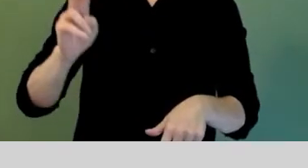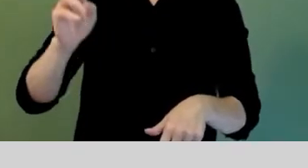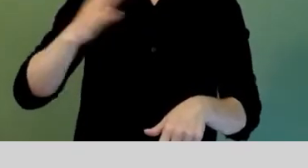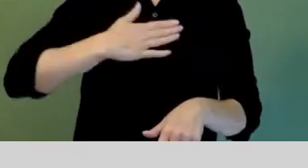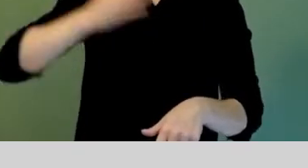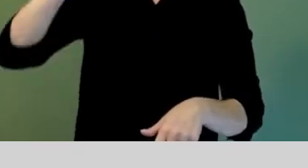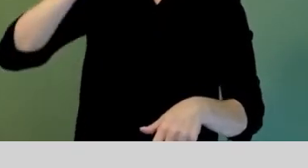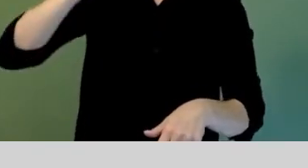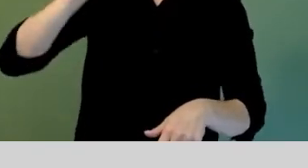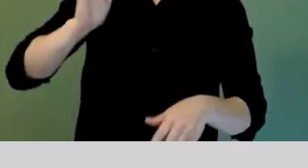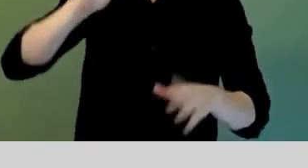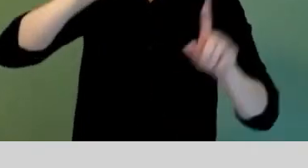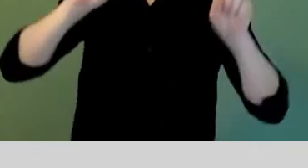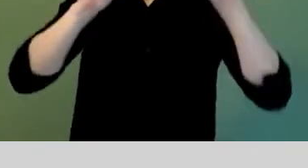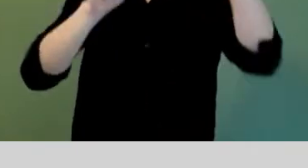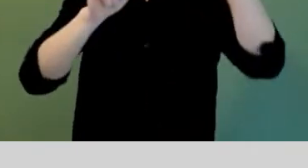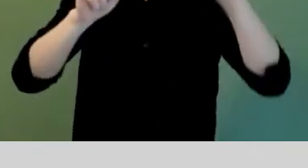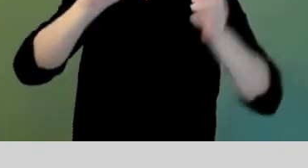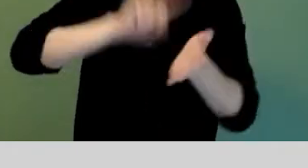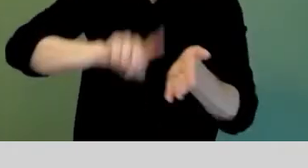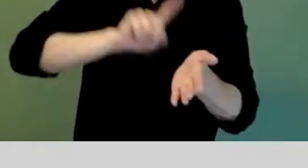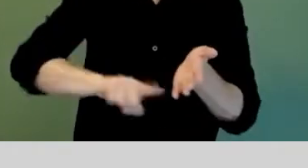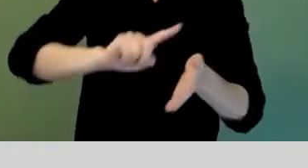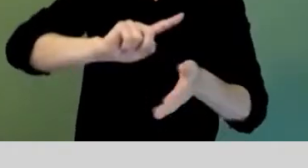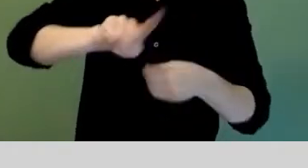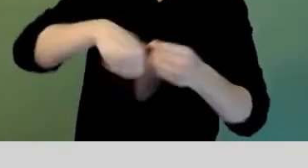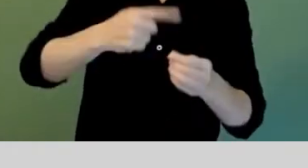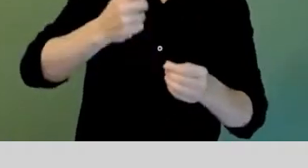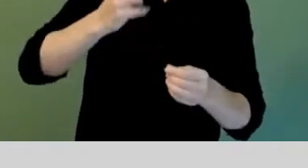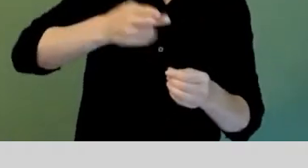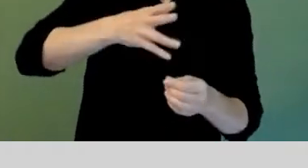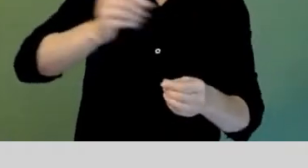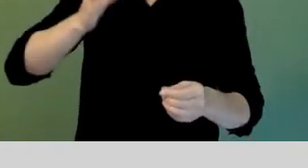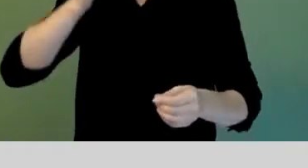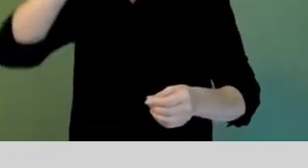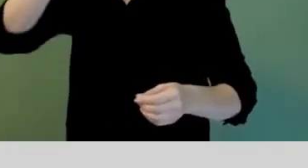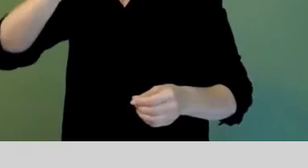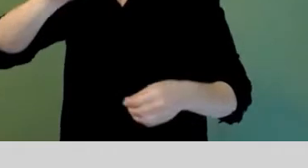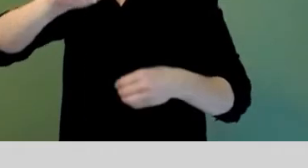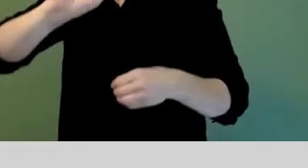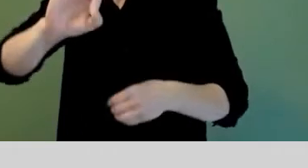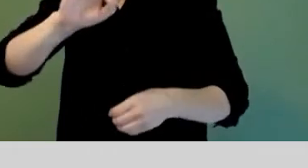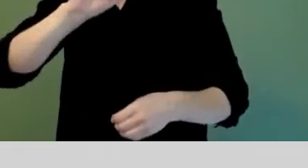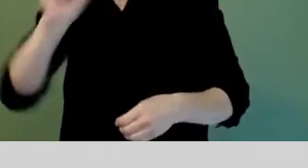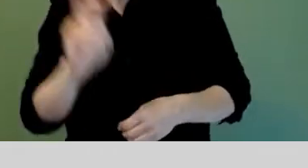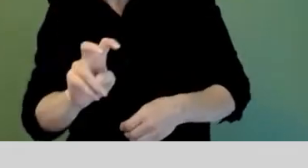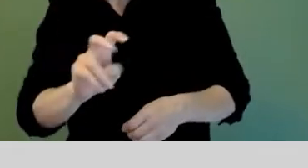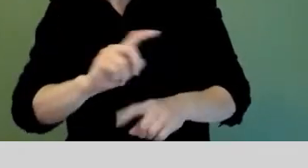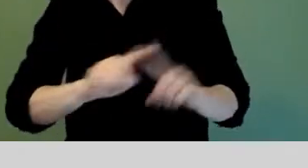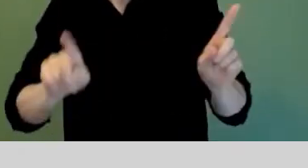about the future and philosophy of Python but accidentally being all about decorators instead.